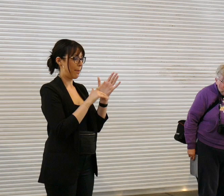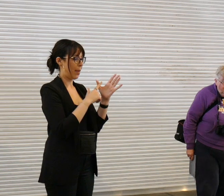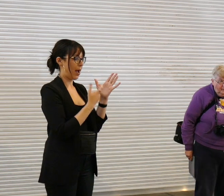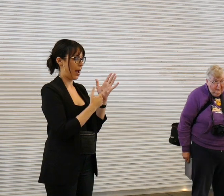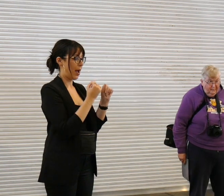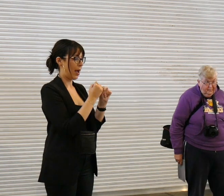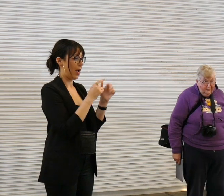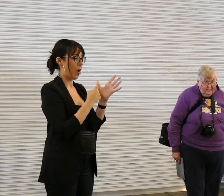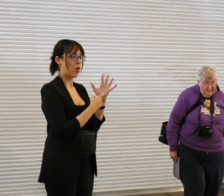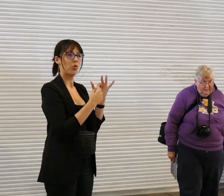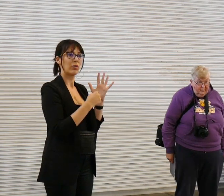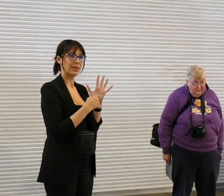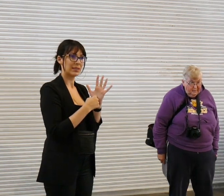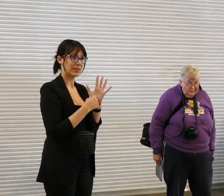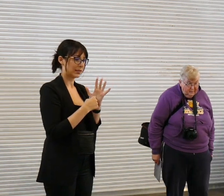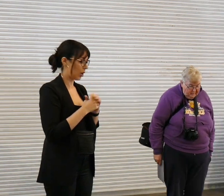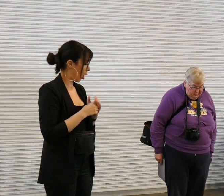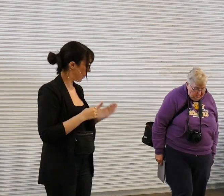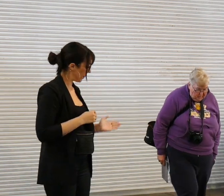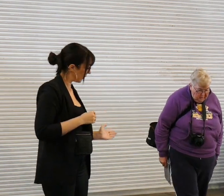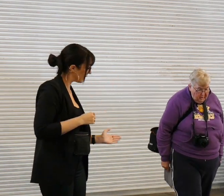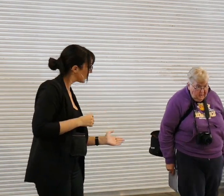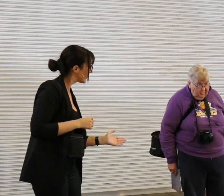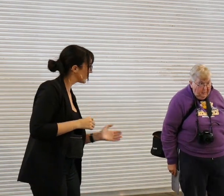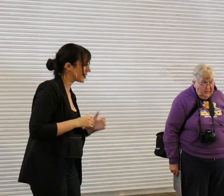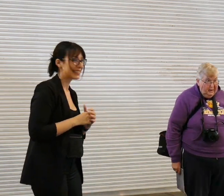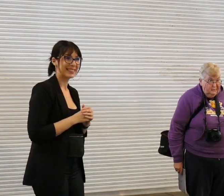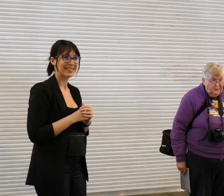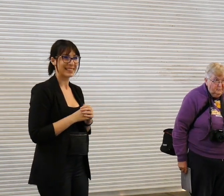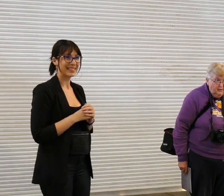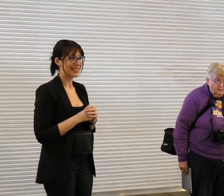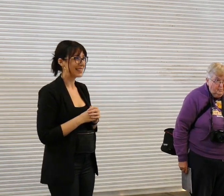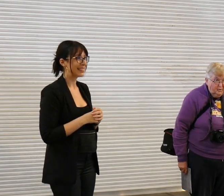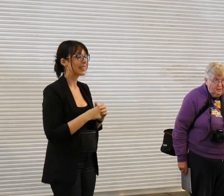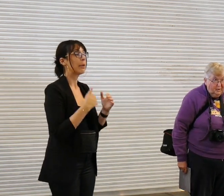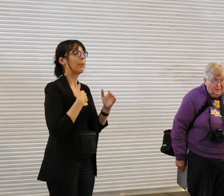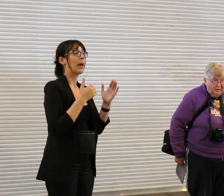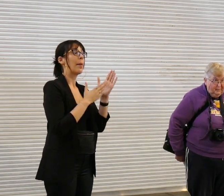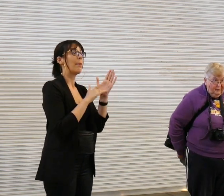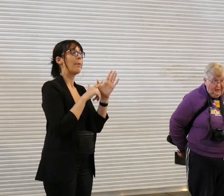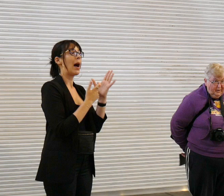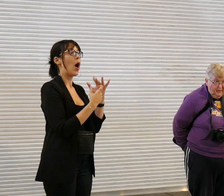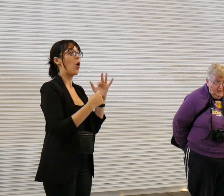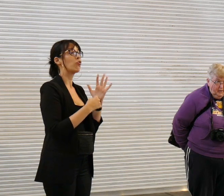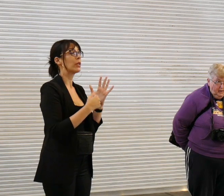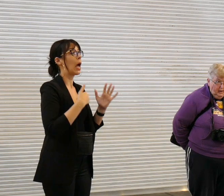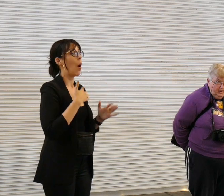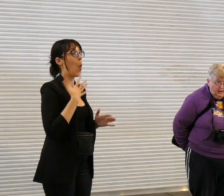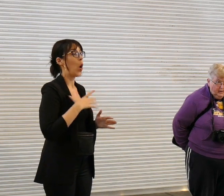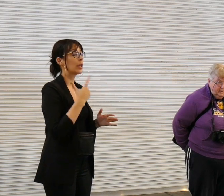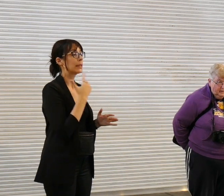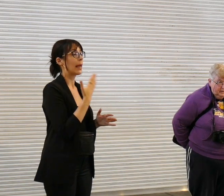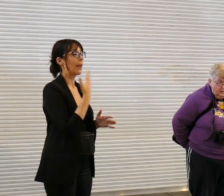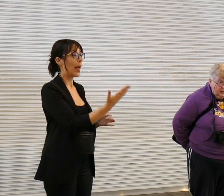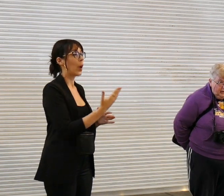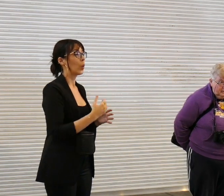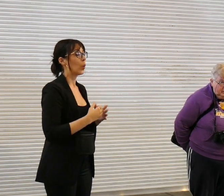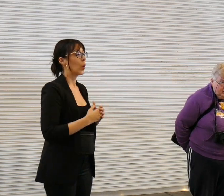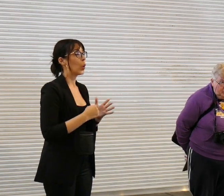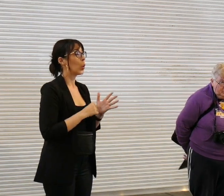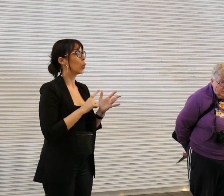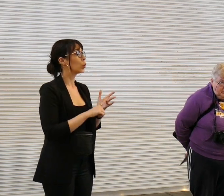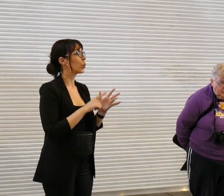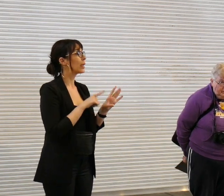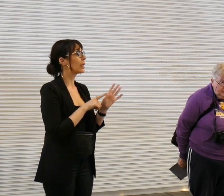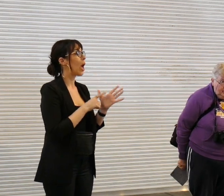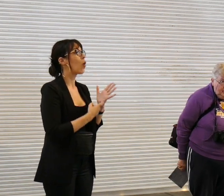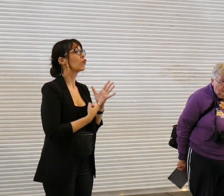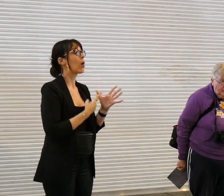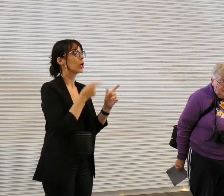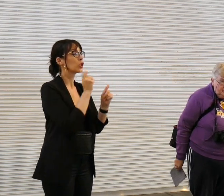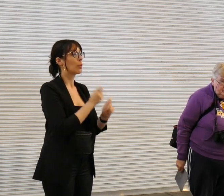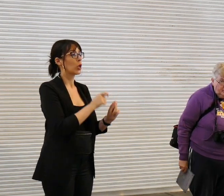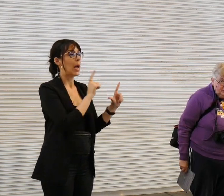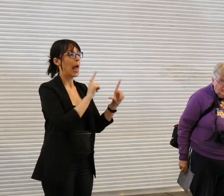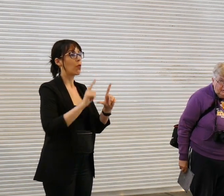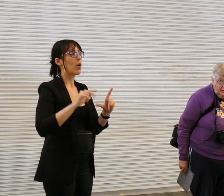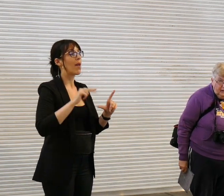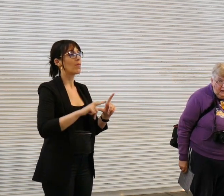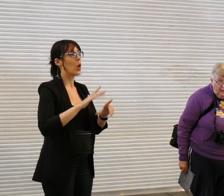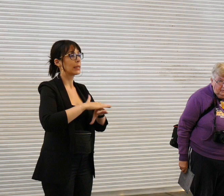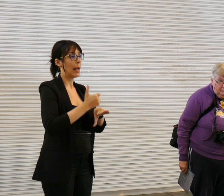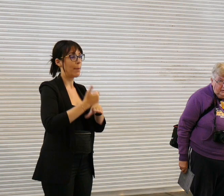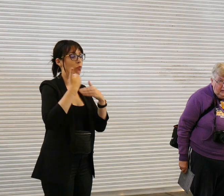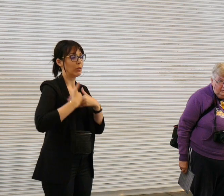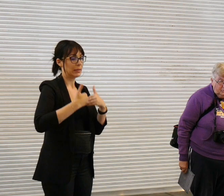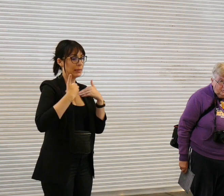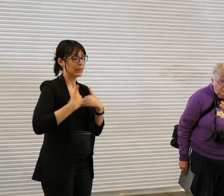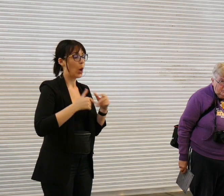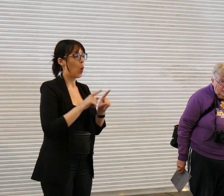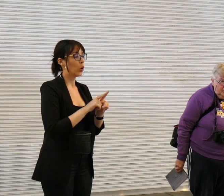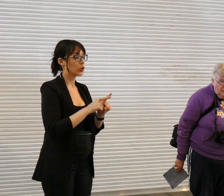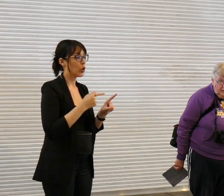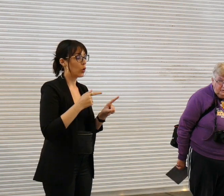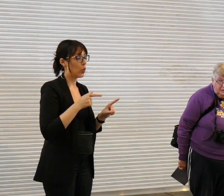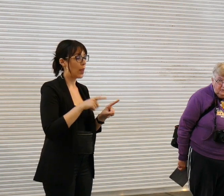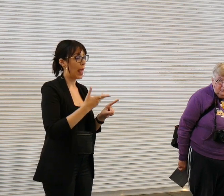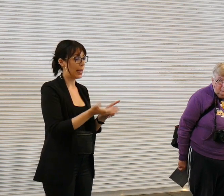to my name is Margaret Bold I like to thank Yarra Sculpture Gallery for having this recency and been able to continue